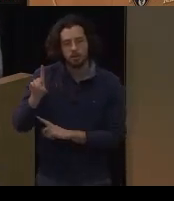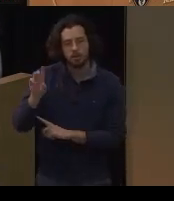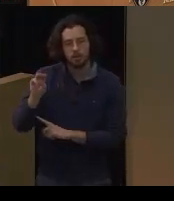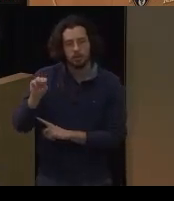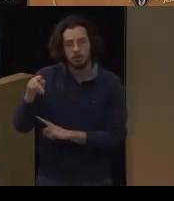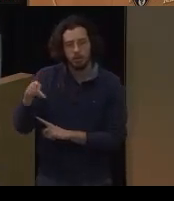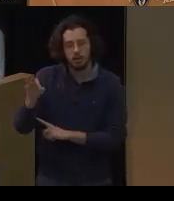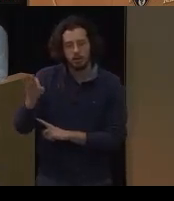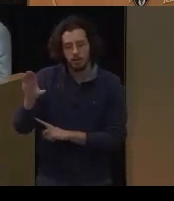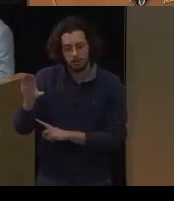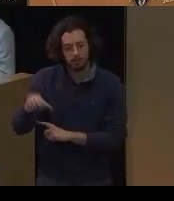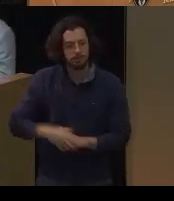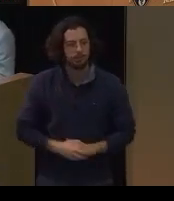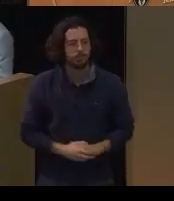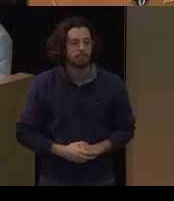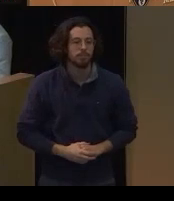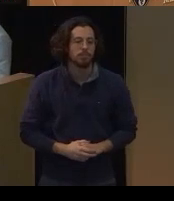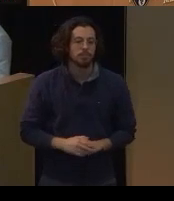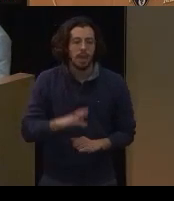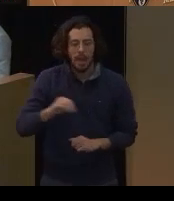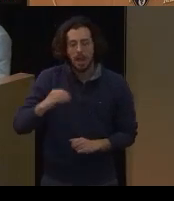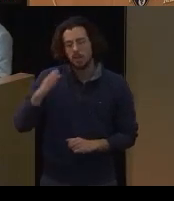okay so I'm going to show you a bunch of plots that look like this I'm plotting